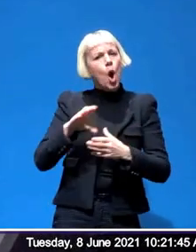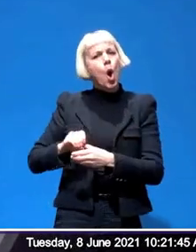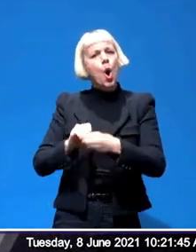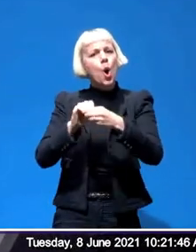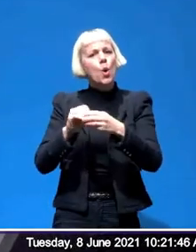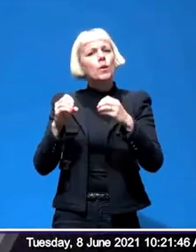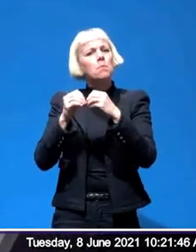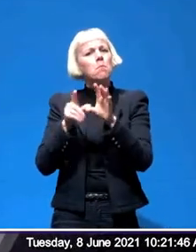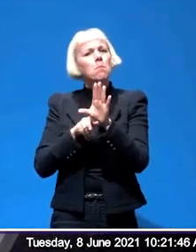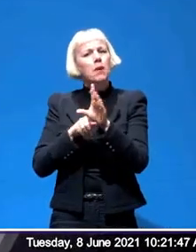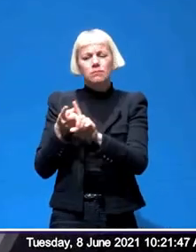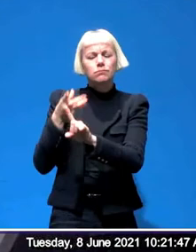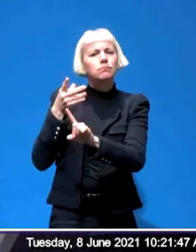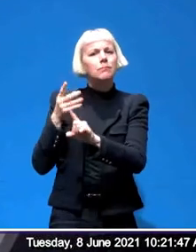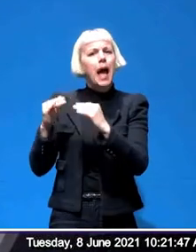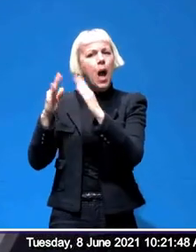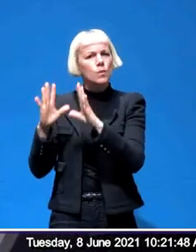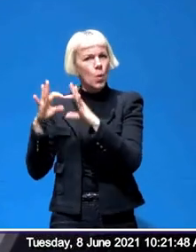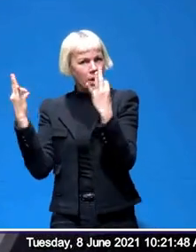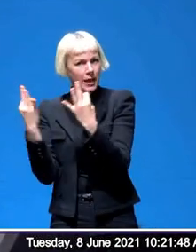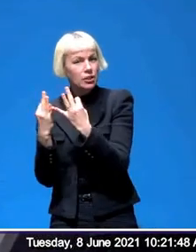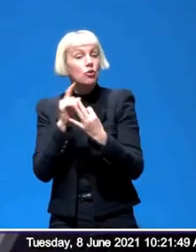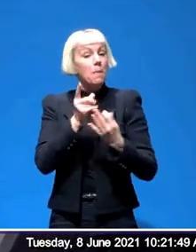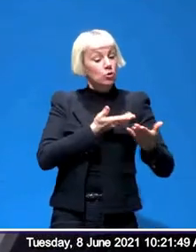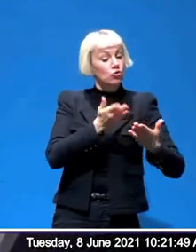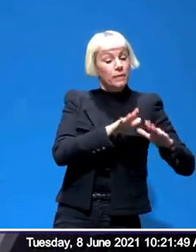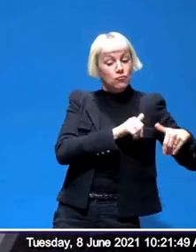accommodation services were provided by the South Australian Government.